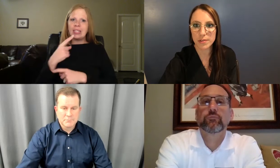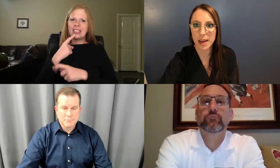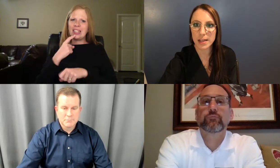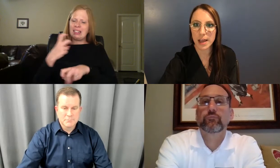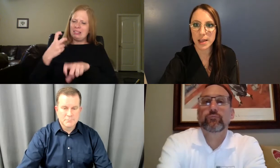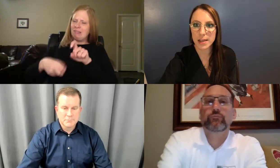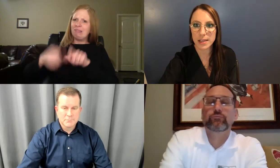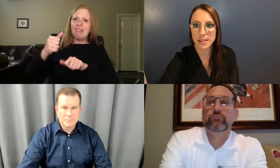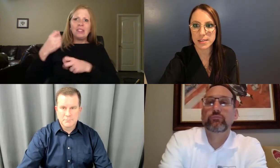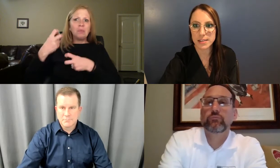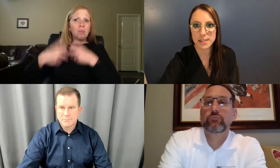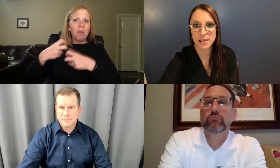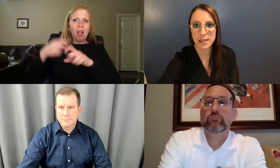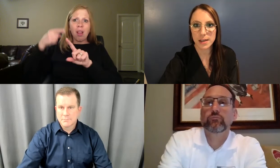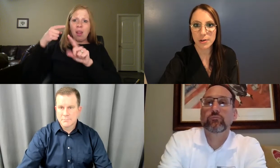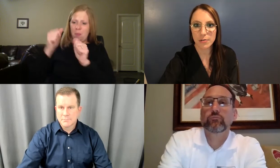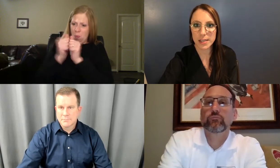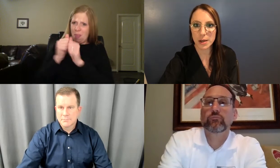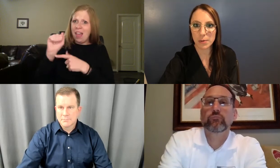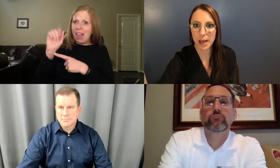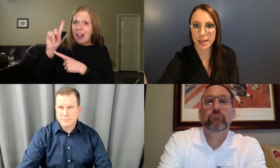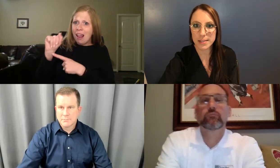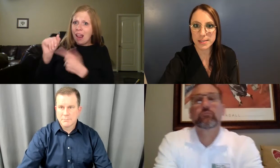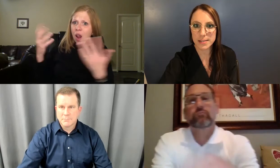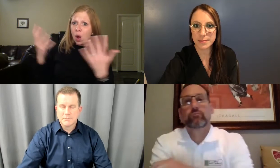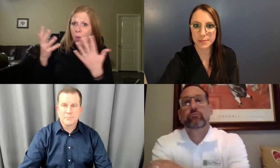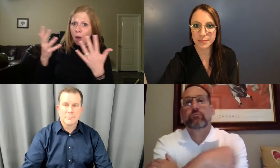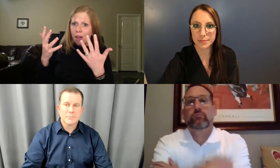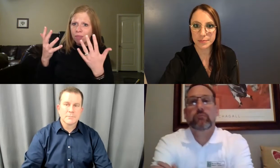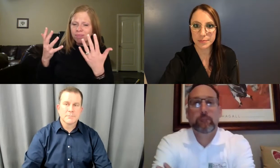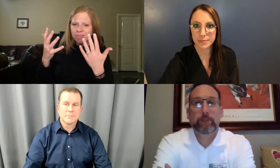with the ADA is finding compliance, finding employment,